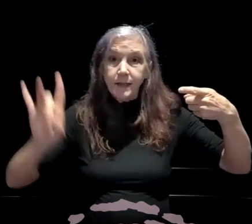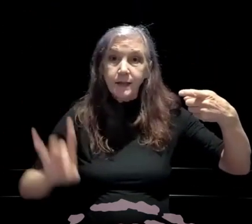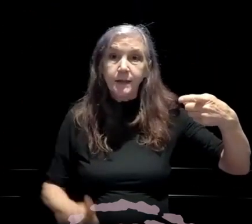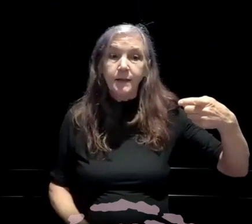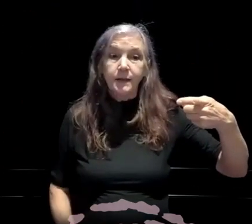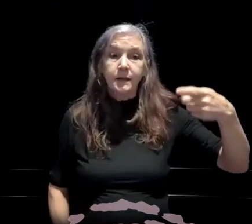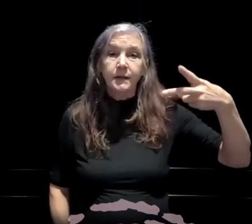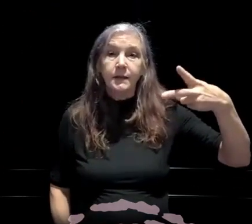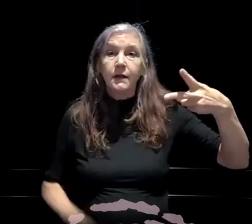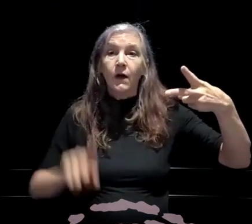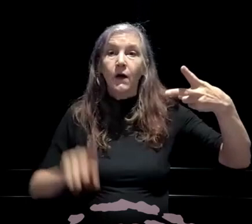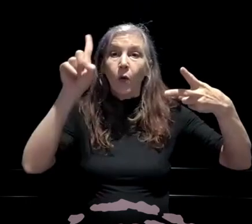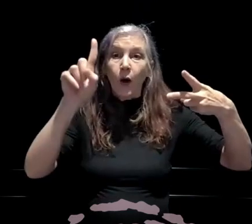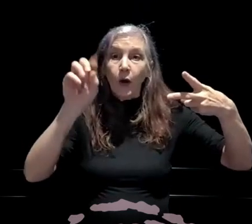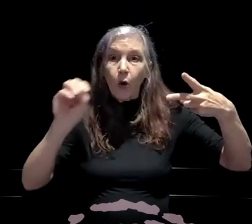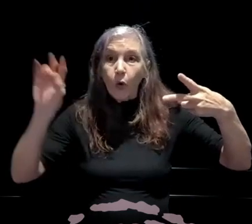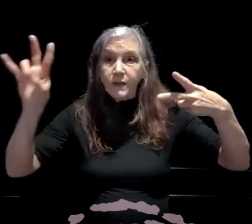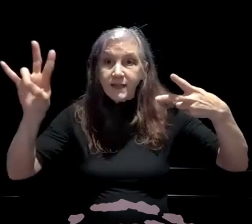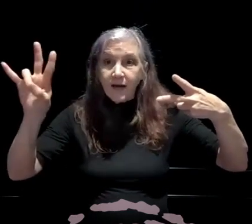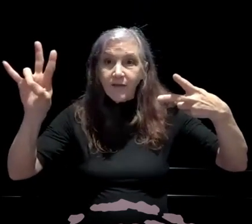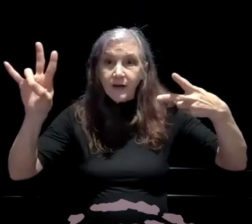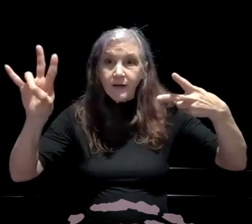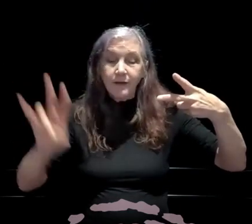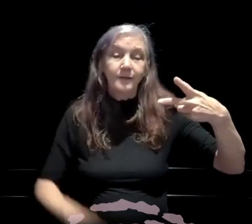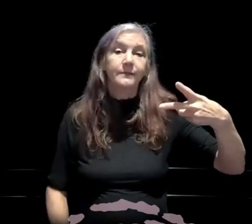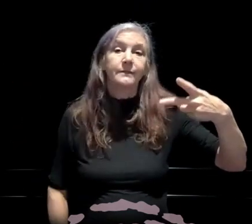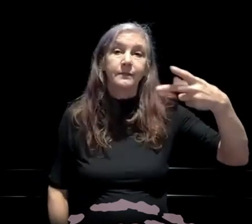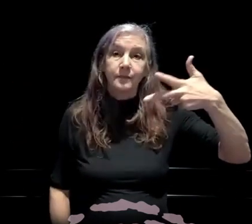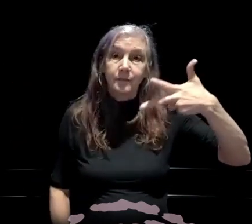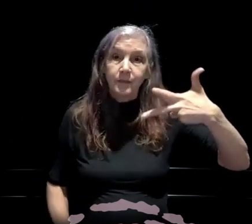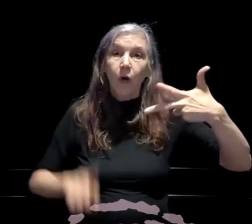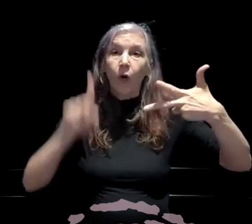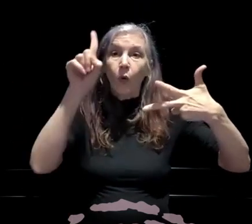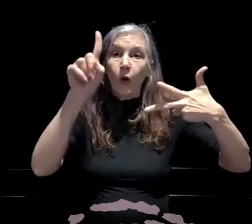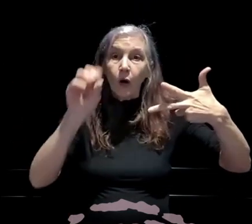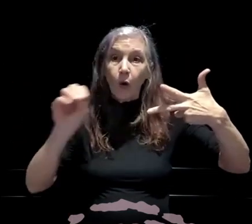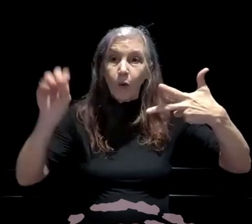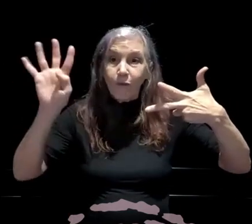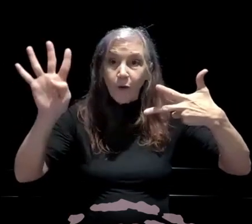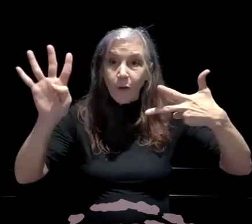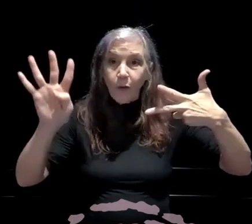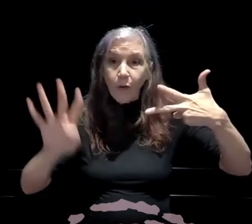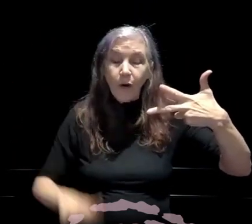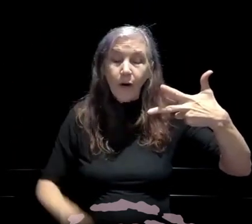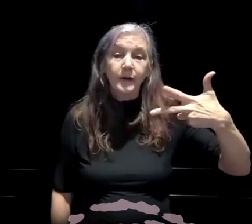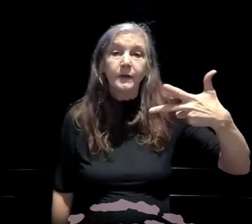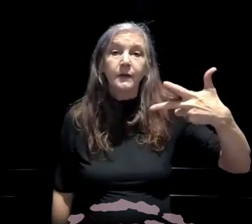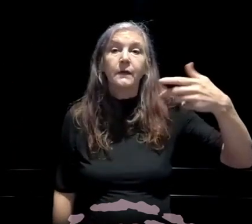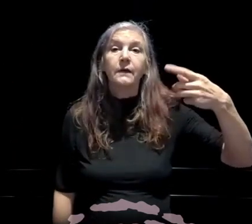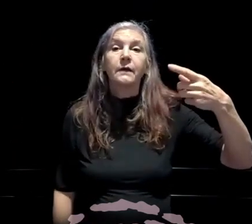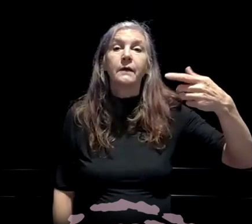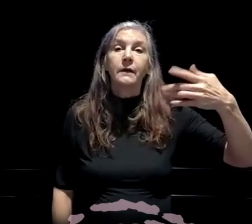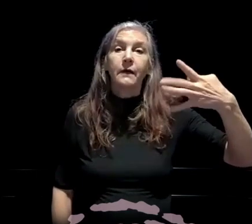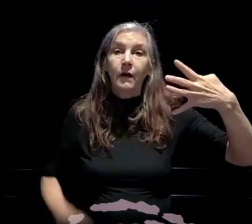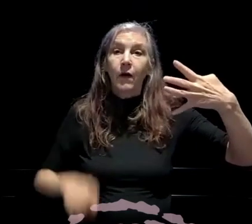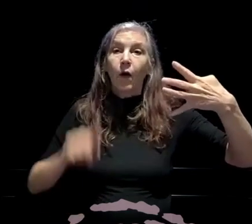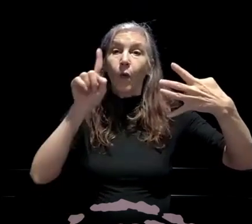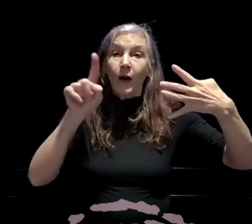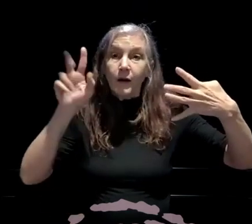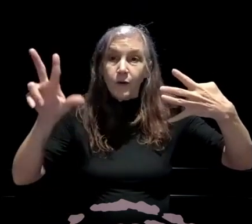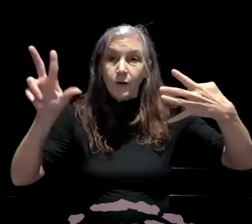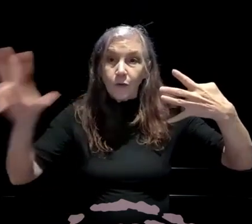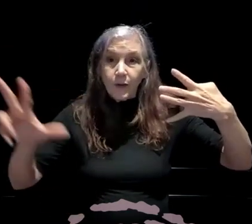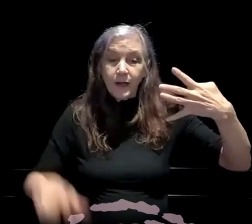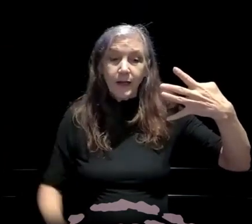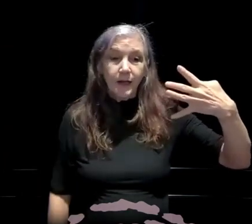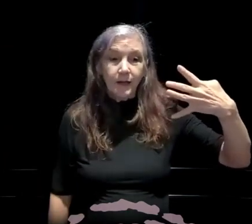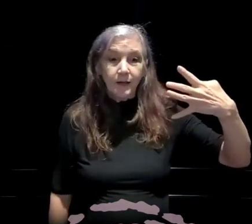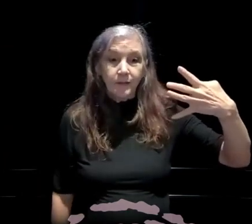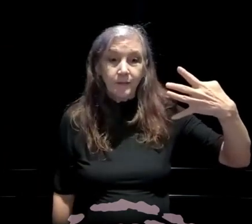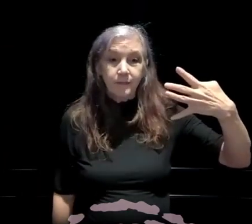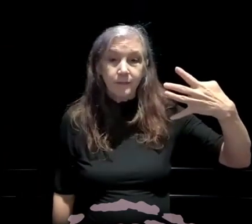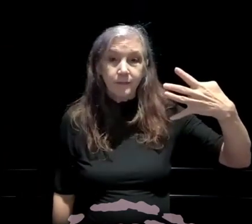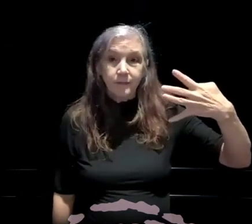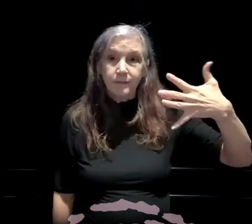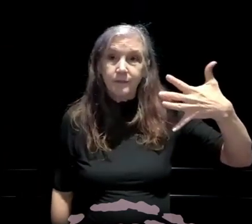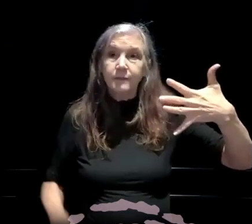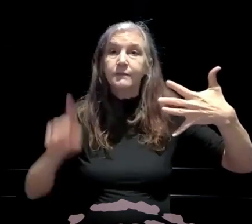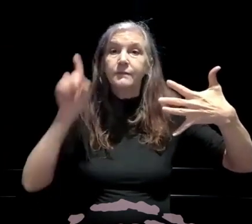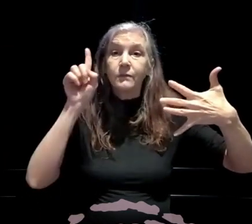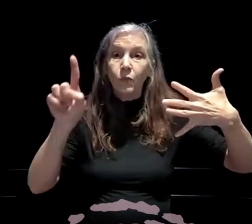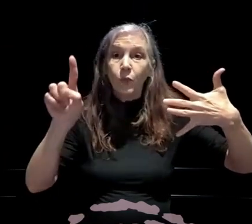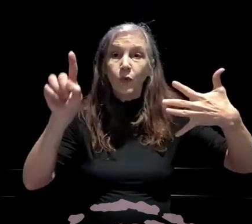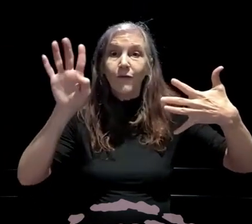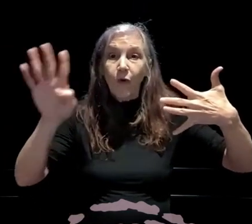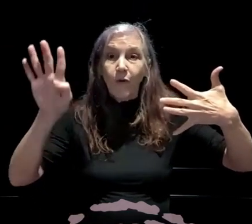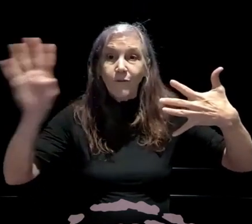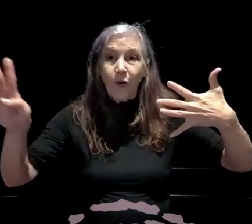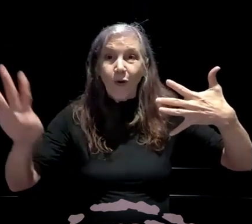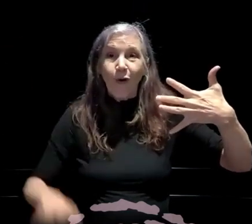Thank you. Number 1, 0. You so much number 1, 0. 4, thank you number one.